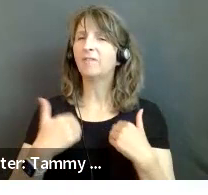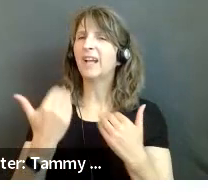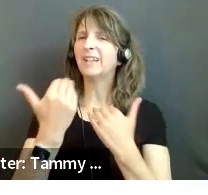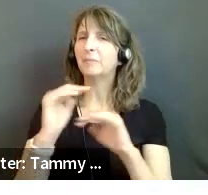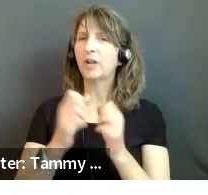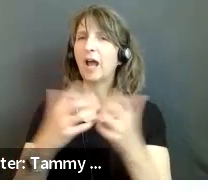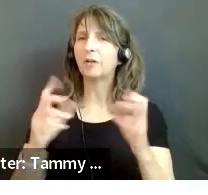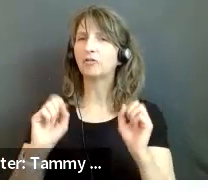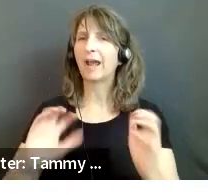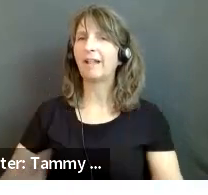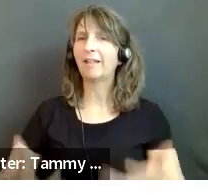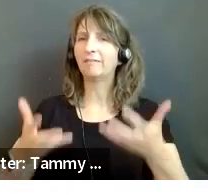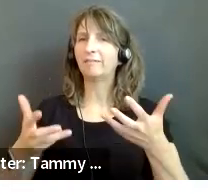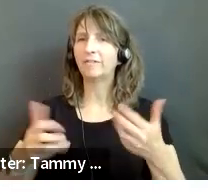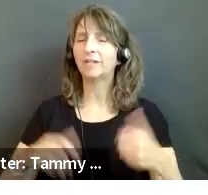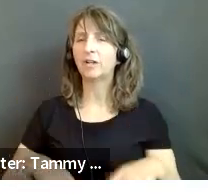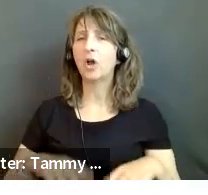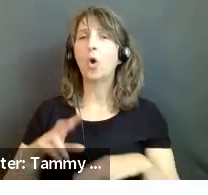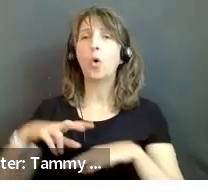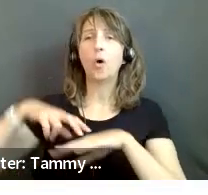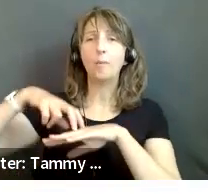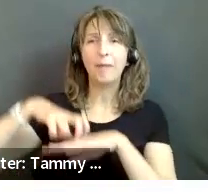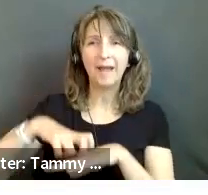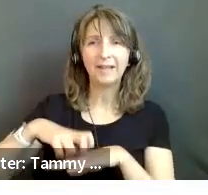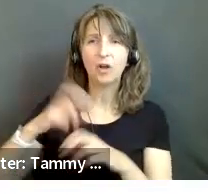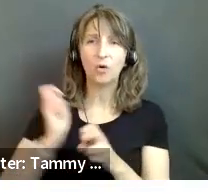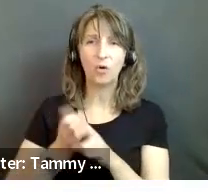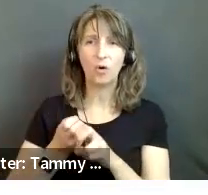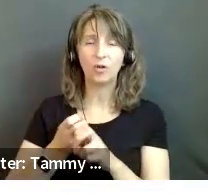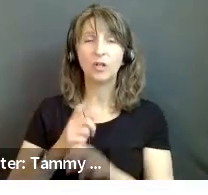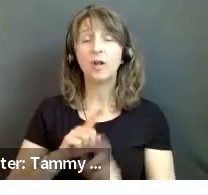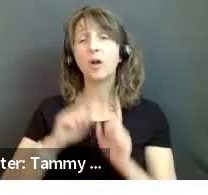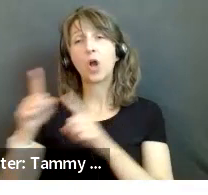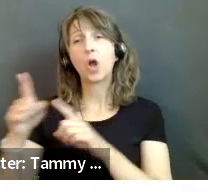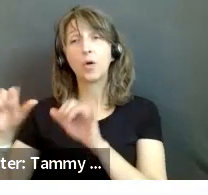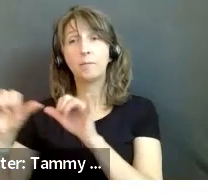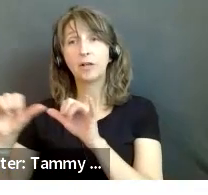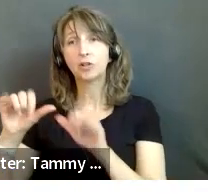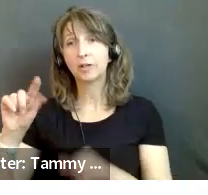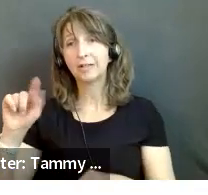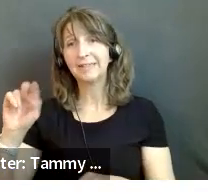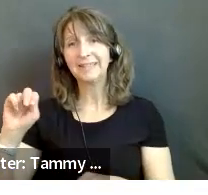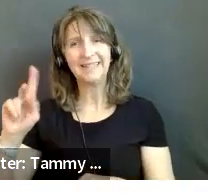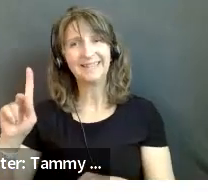So they can't really go measure the tanks easily. And they also have difficulty lifting.